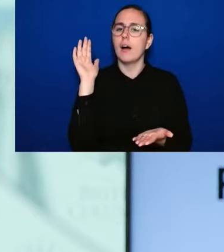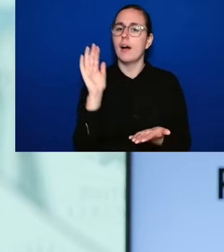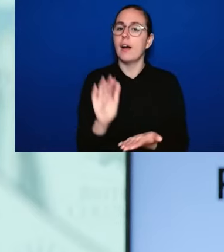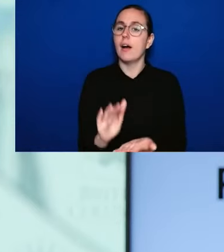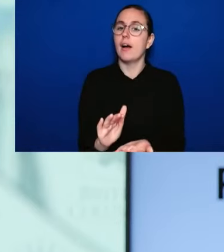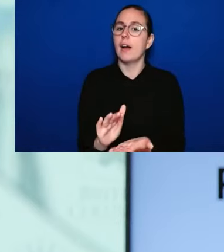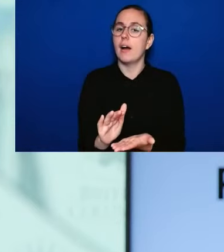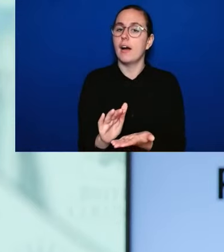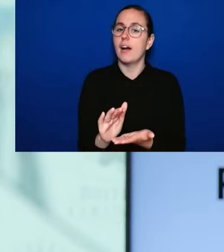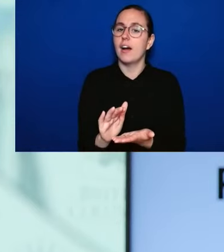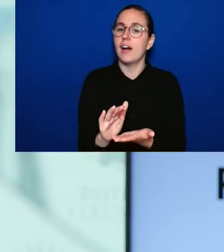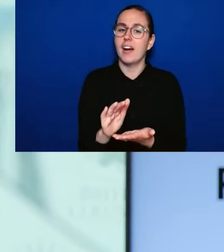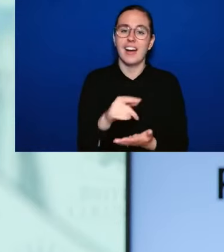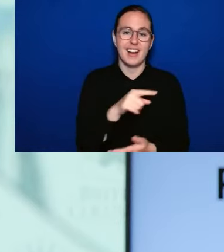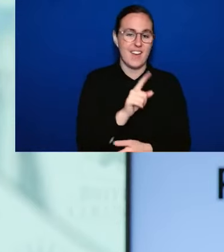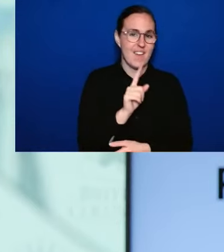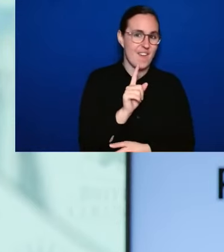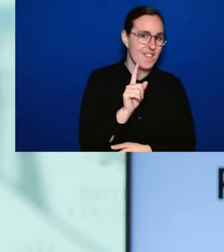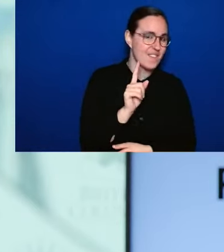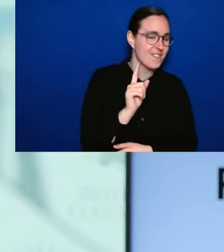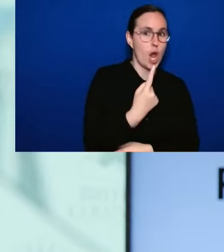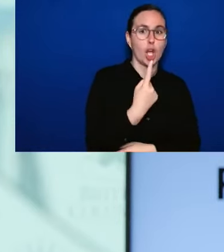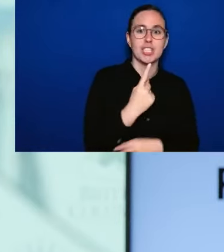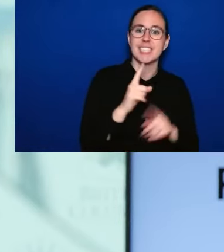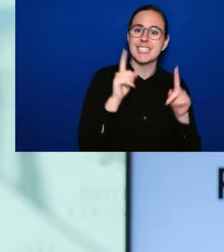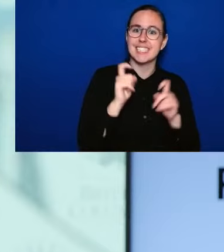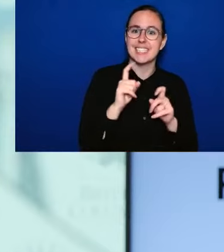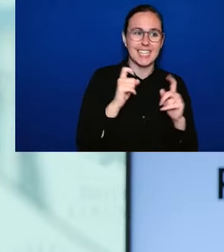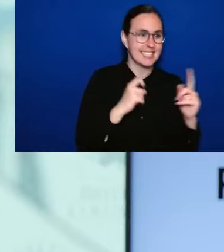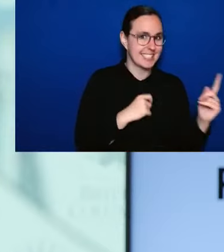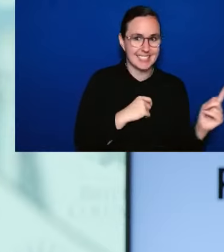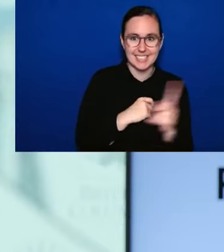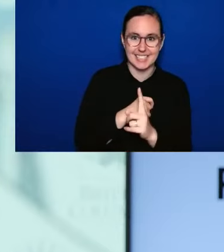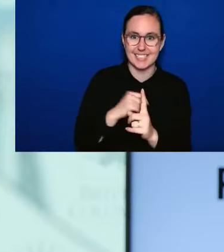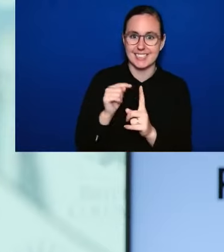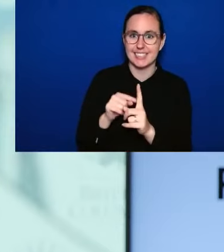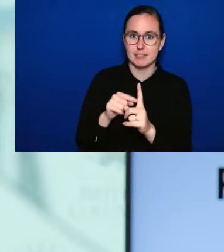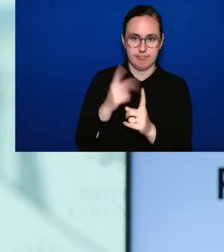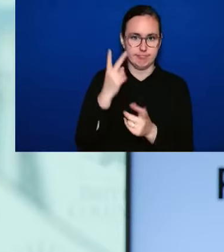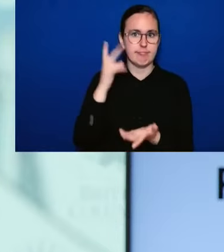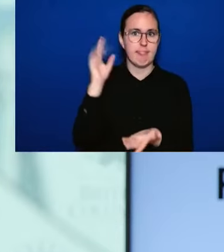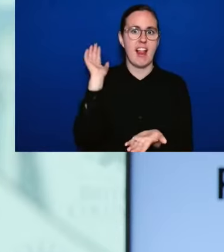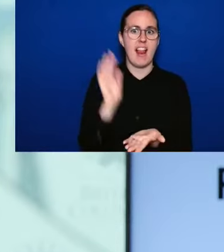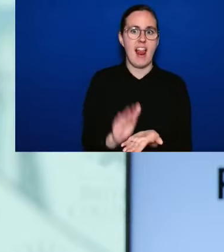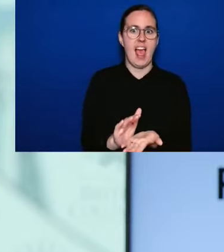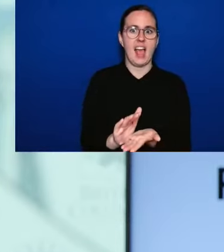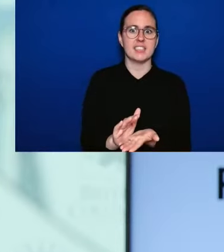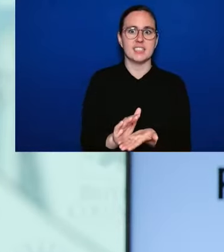request for- pre testing and other tests- during one period